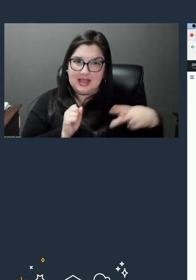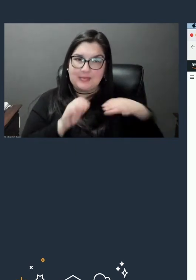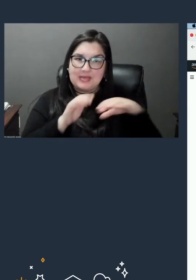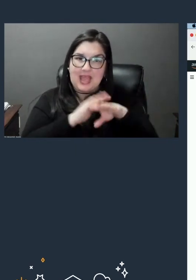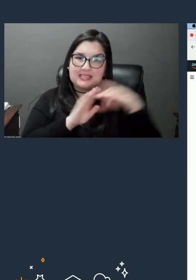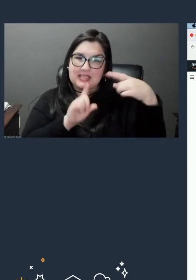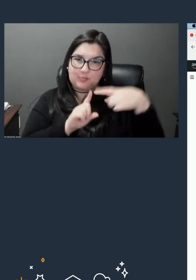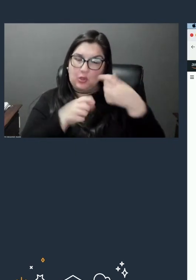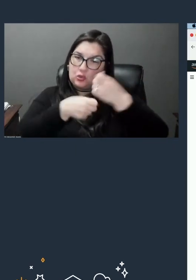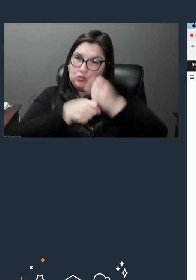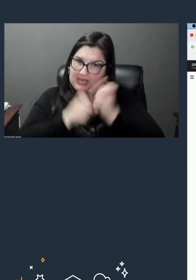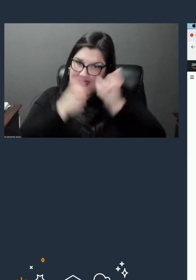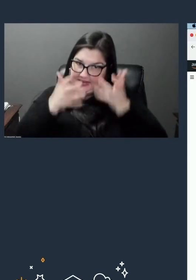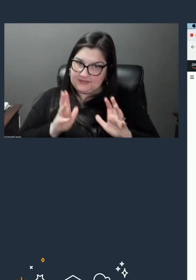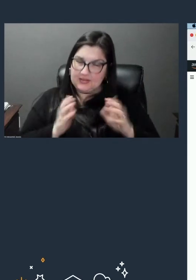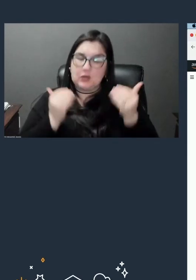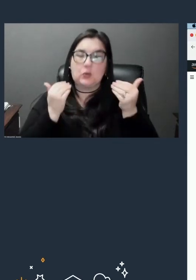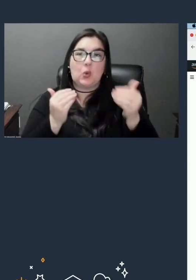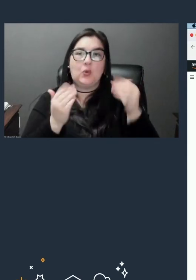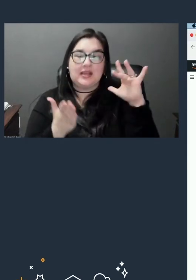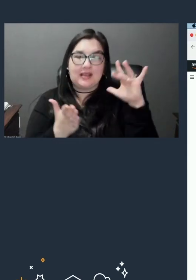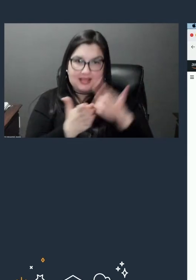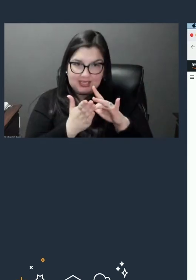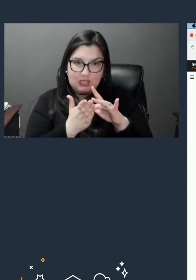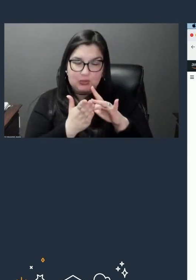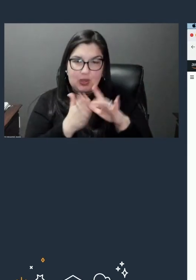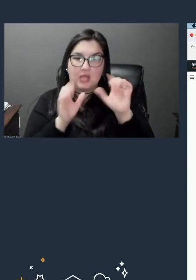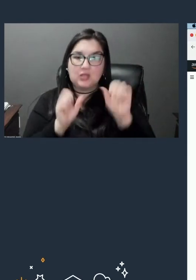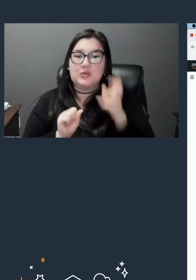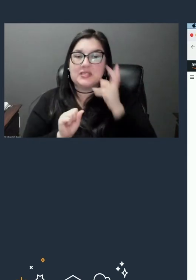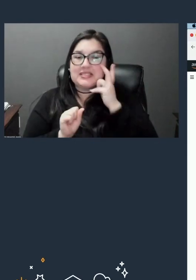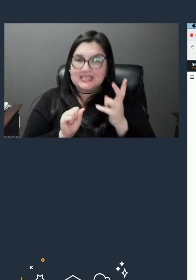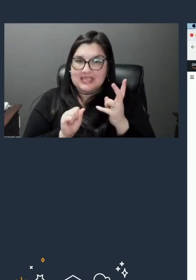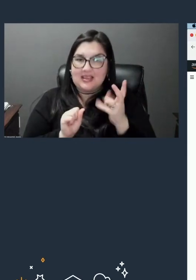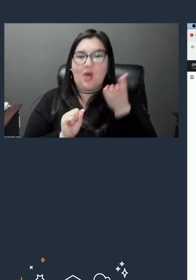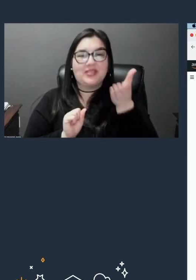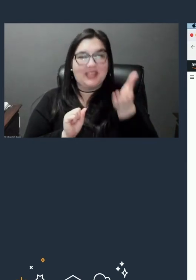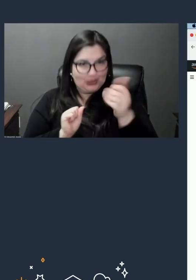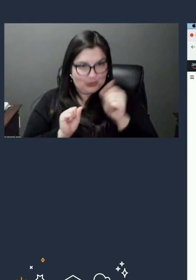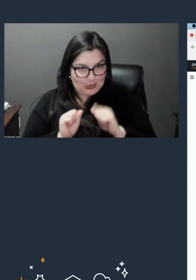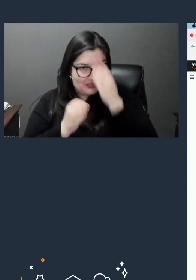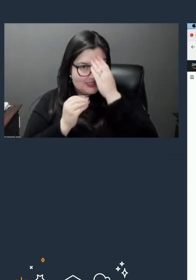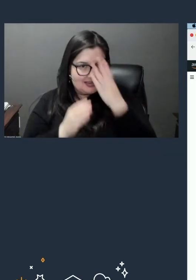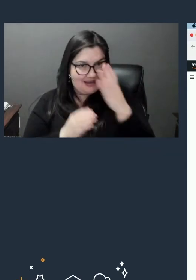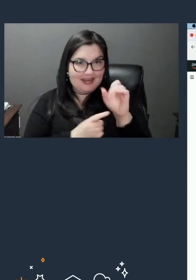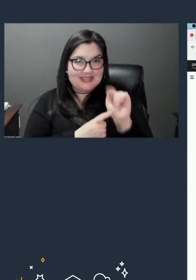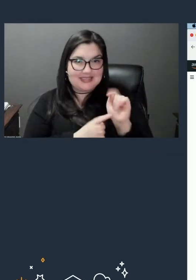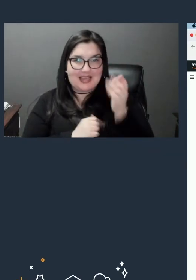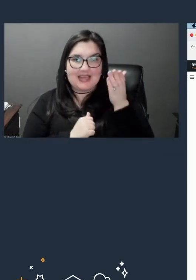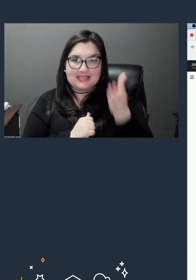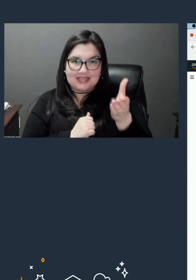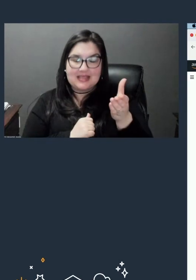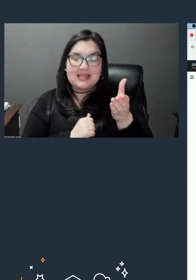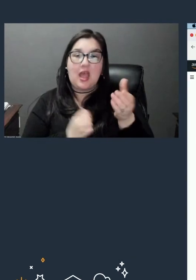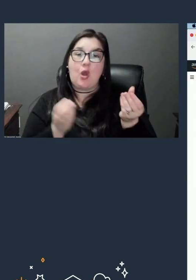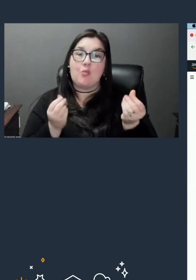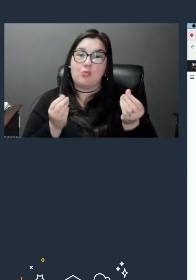So click on it and you would see that, there you go, my data set is there. And if I go onto properties, I have the Amazon resource name